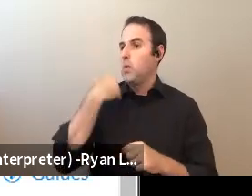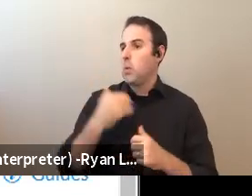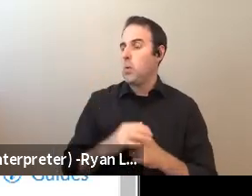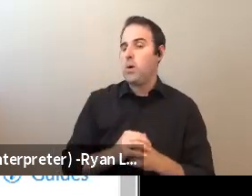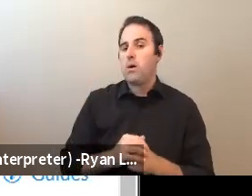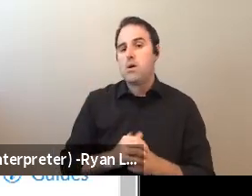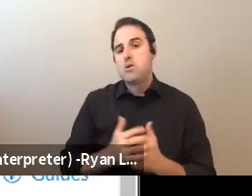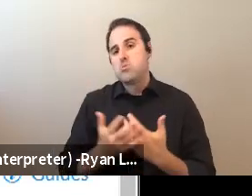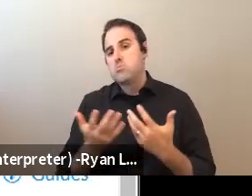Sally Potter: A